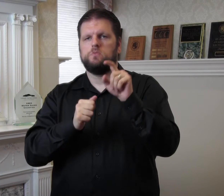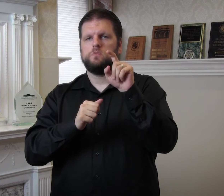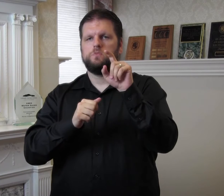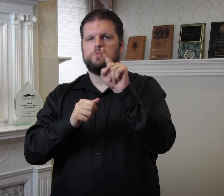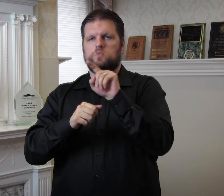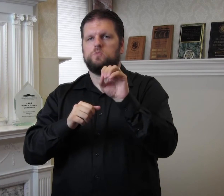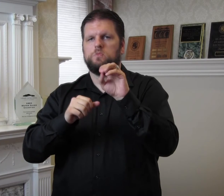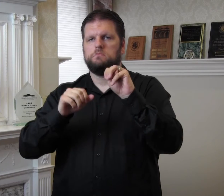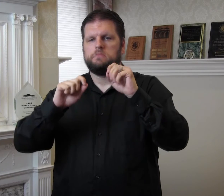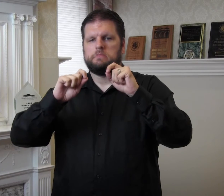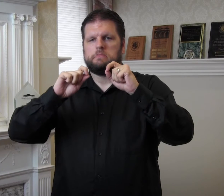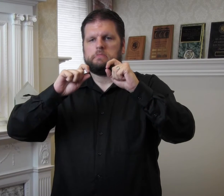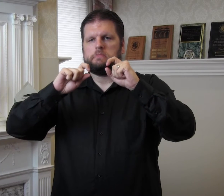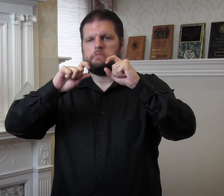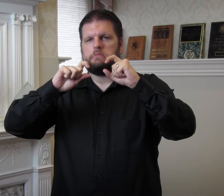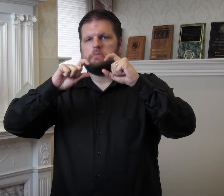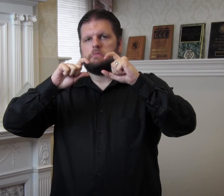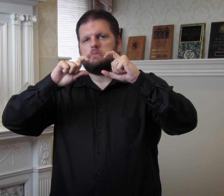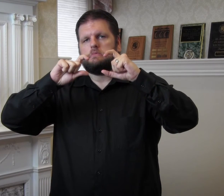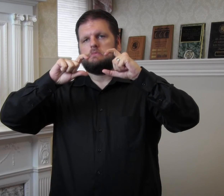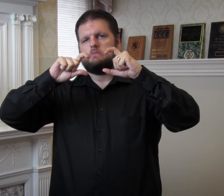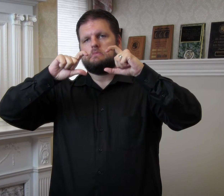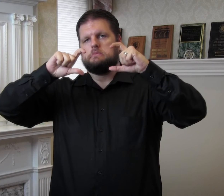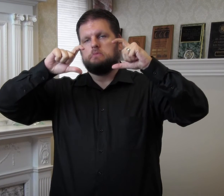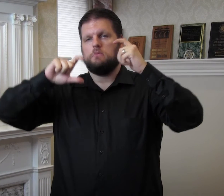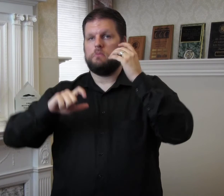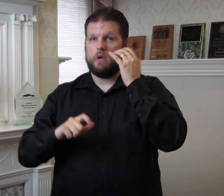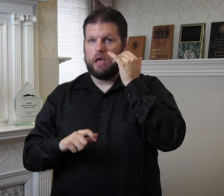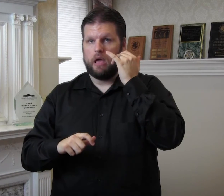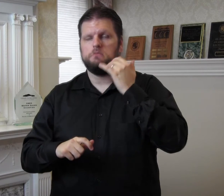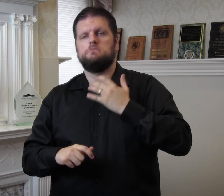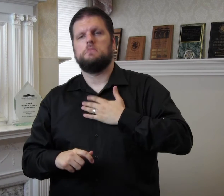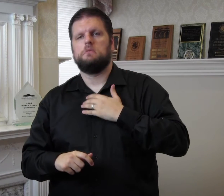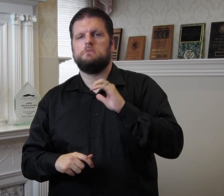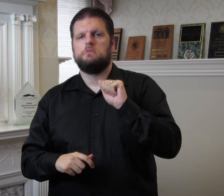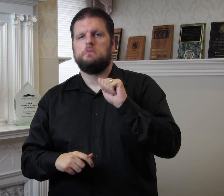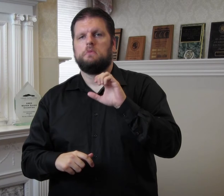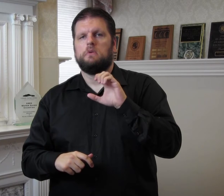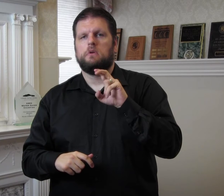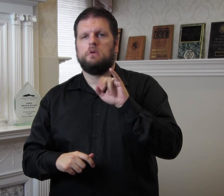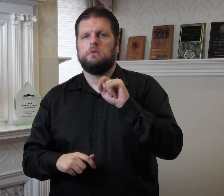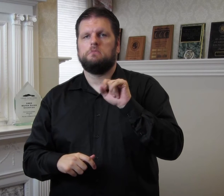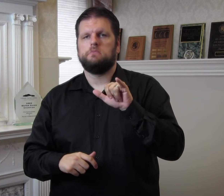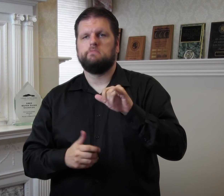to utilize the zoom feature more and more,